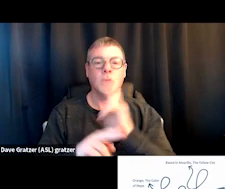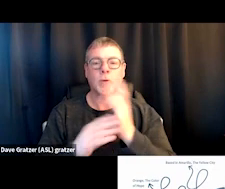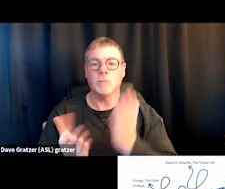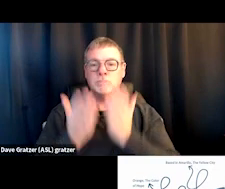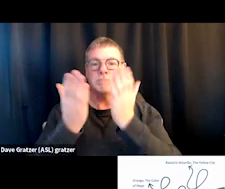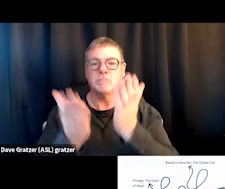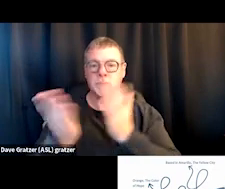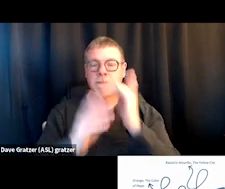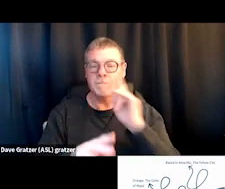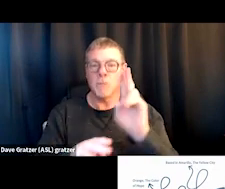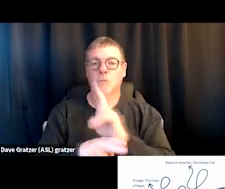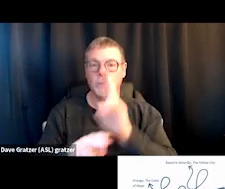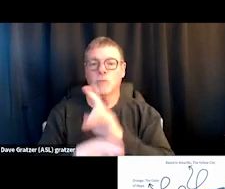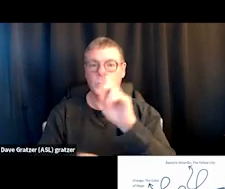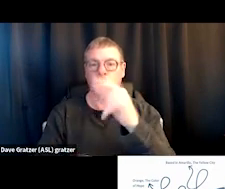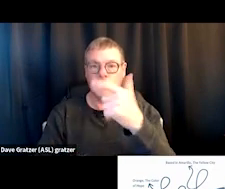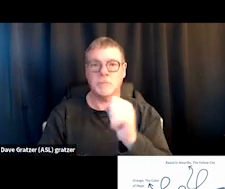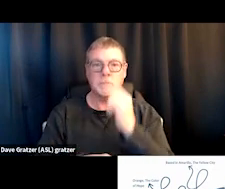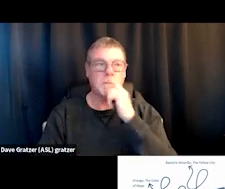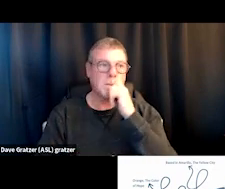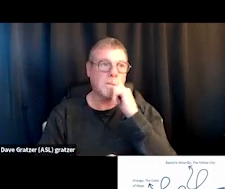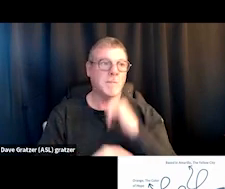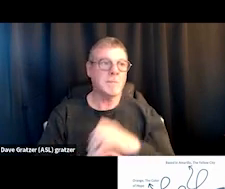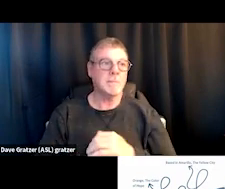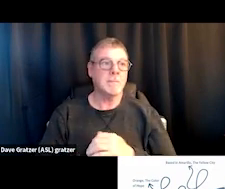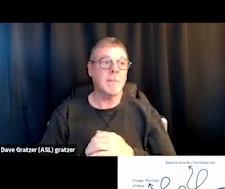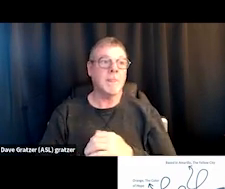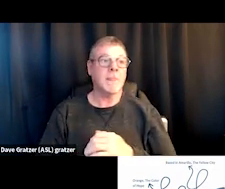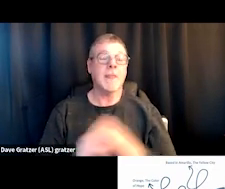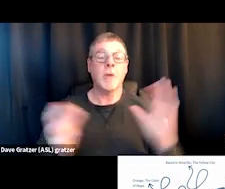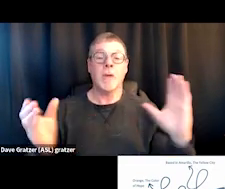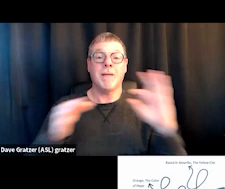to the substance use disorder population. So collectively, the organizations